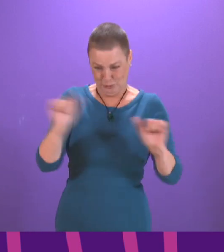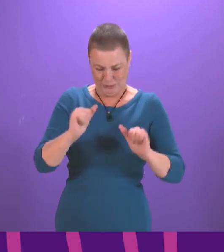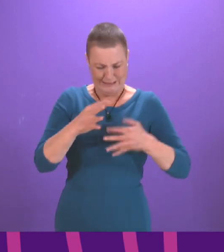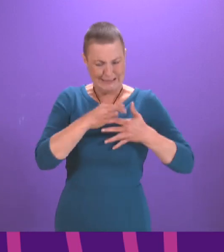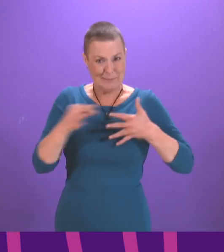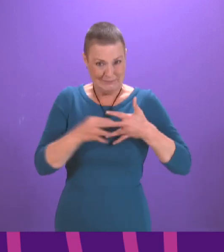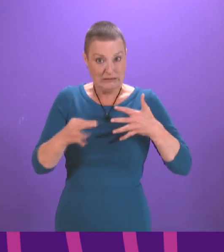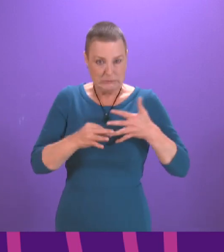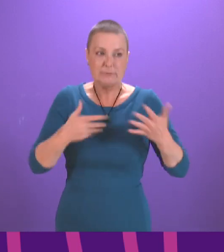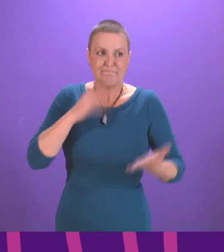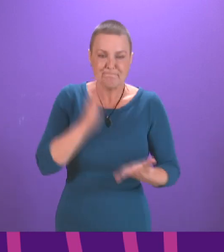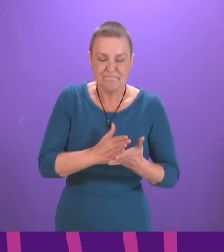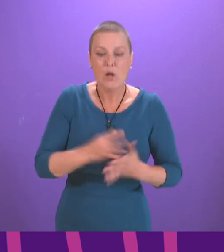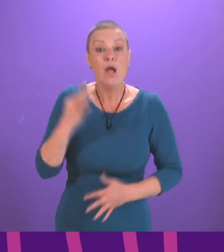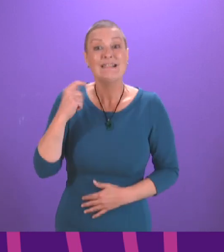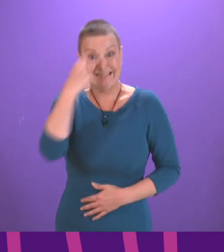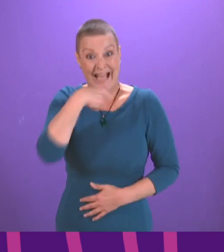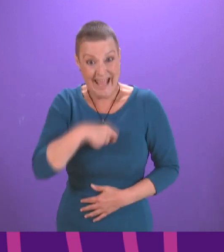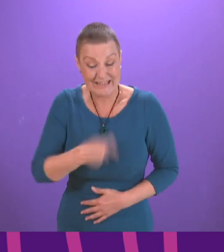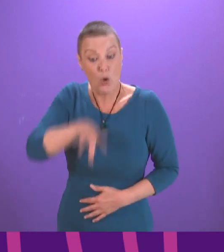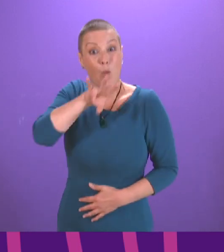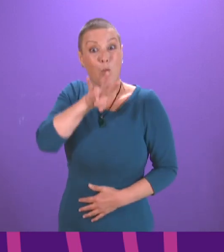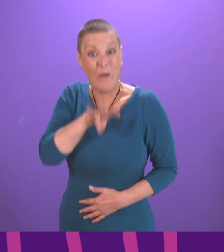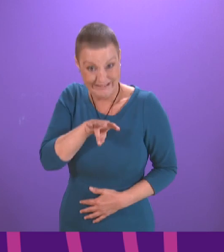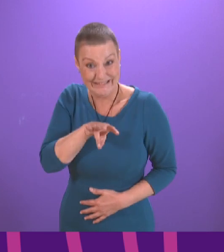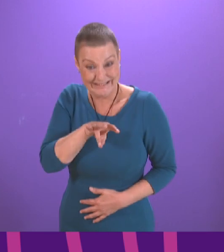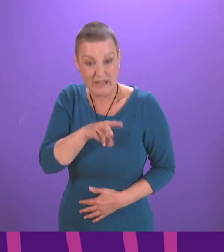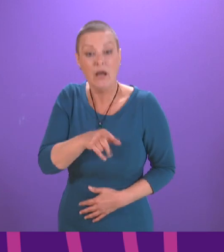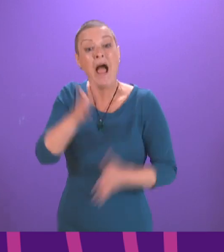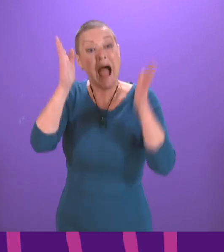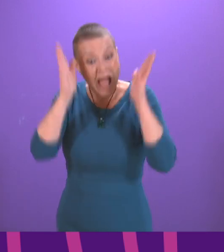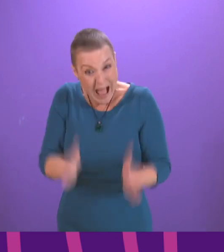took a test on the Wednesday and was made to work on the Thursday until the results